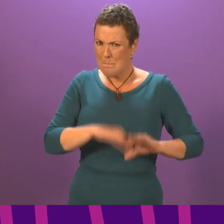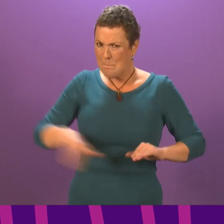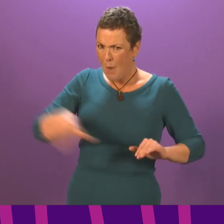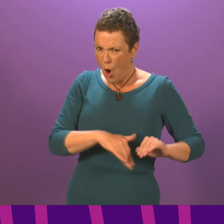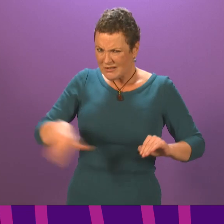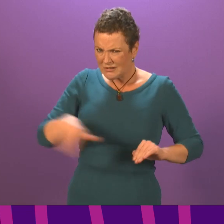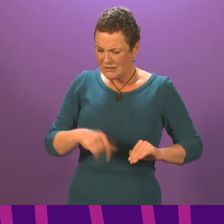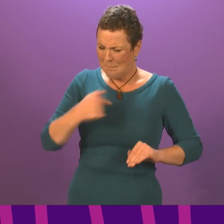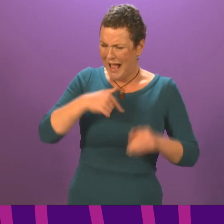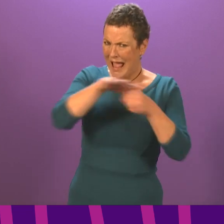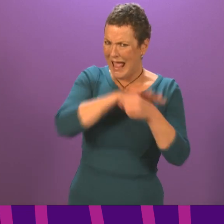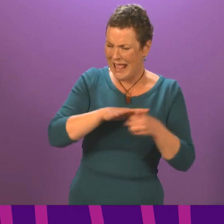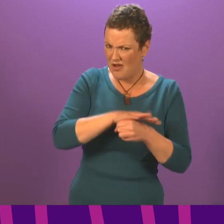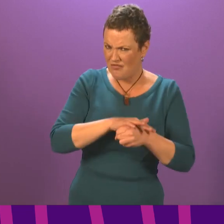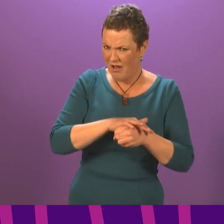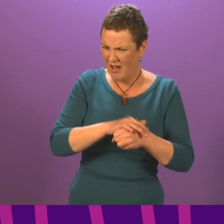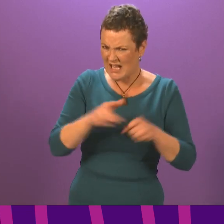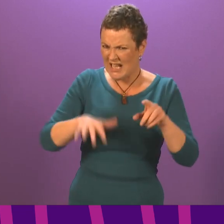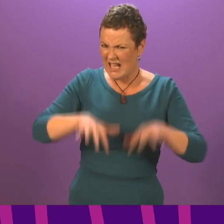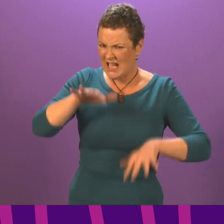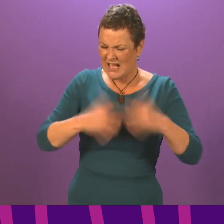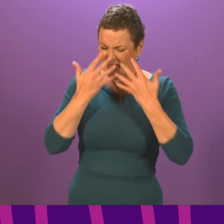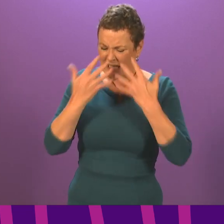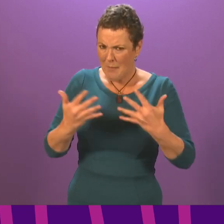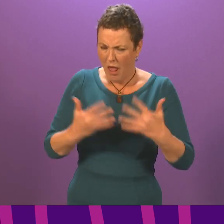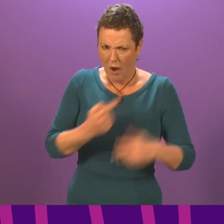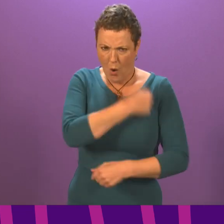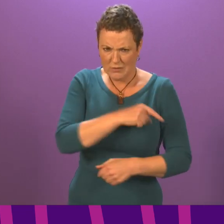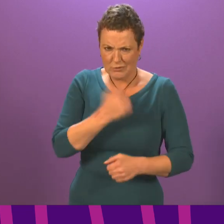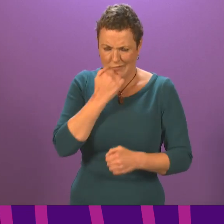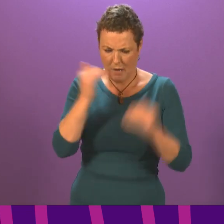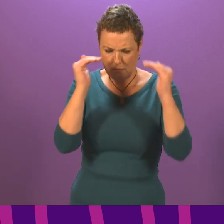forecast cases and low for hospital and intensive care unit forecasts—and when the rise in